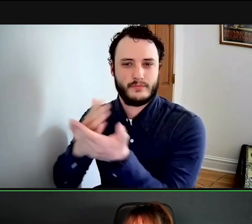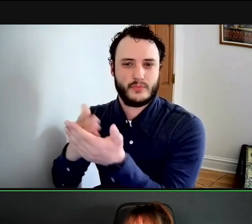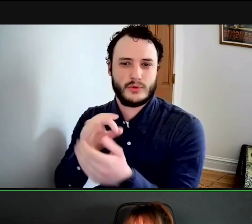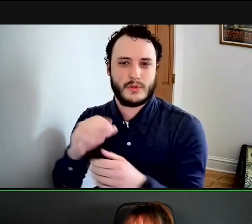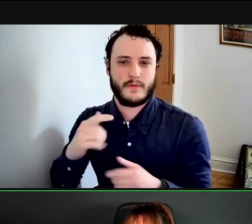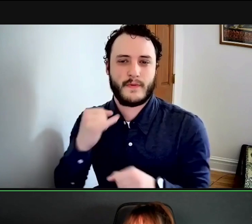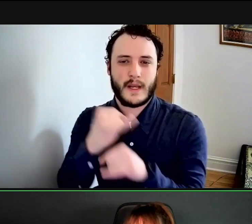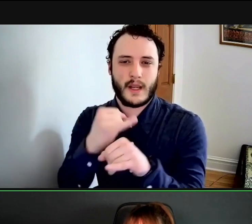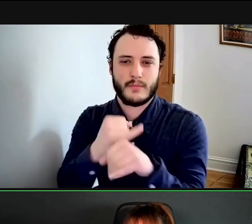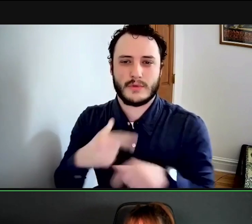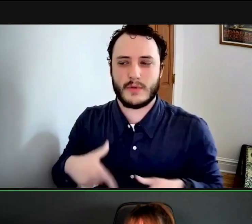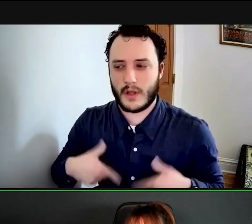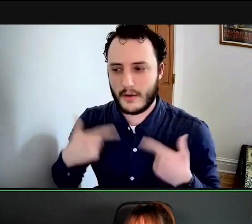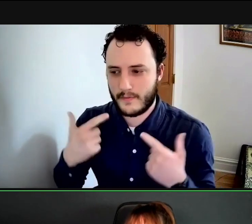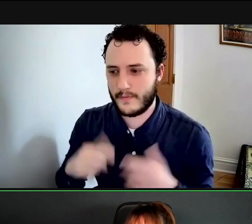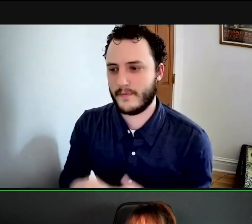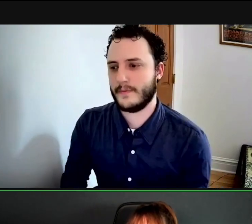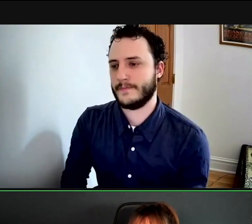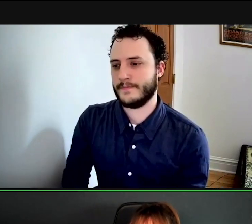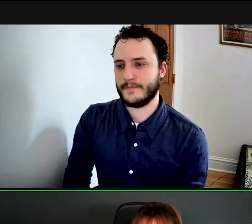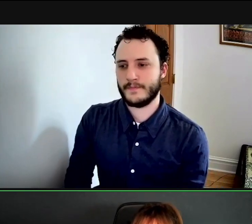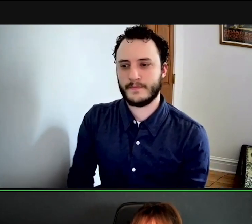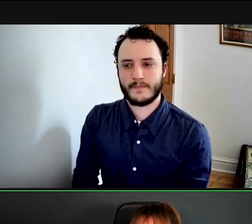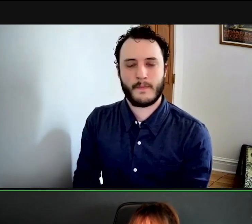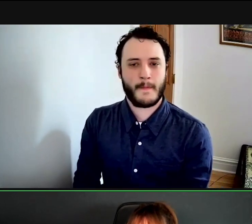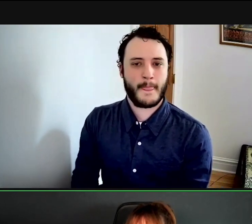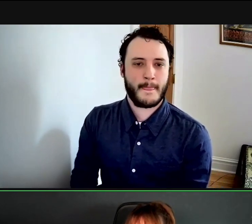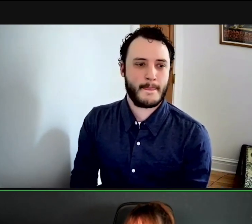to be included in all aspects of campus life.